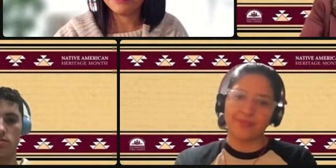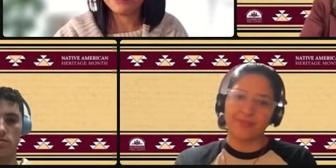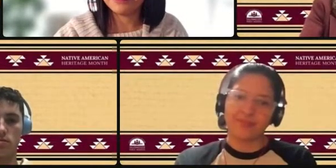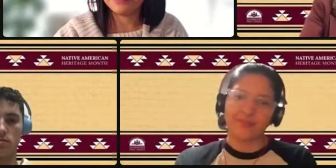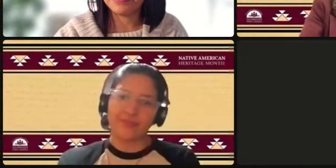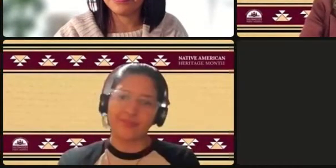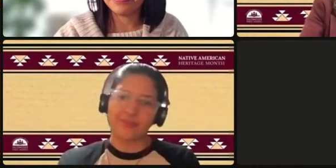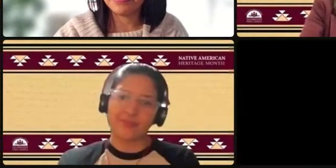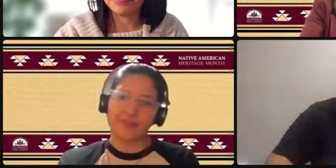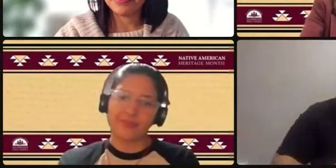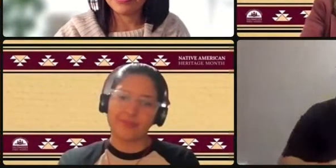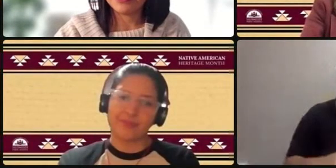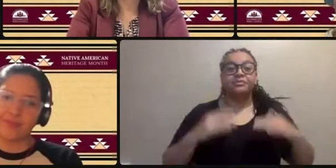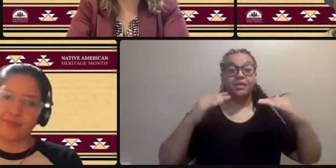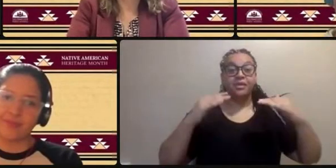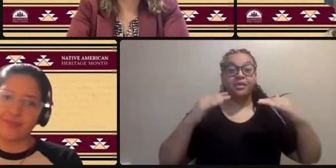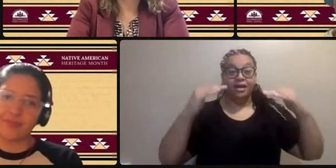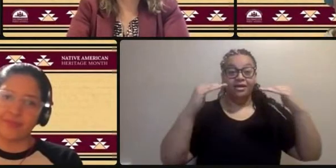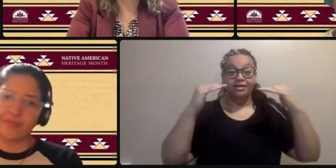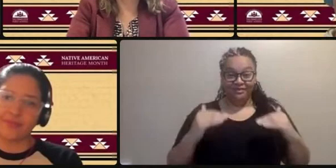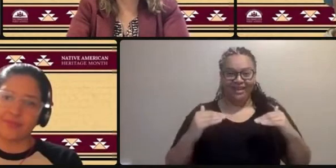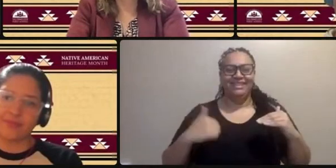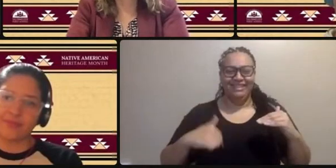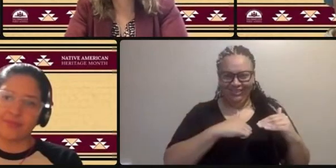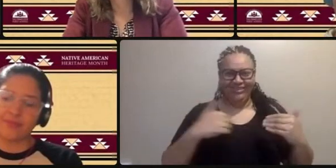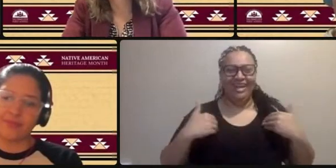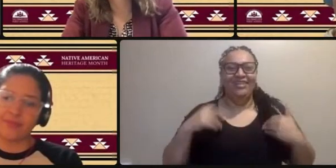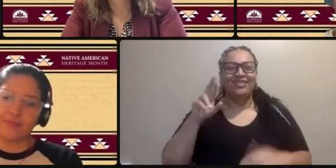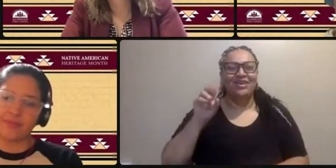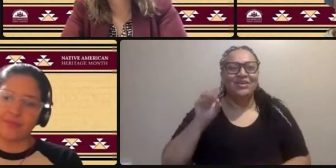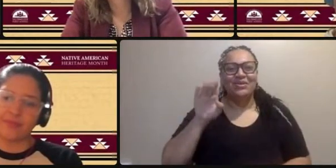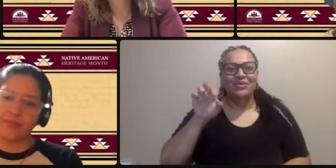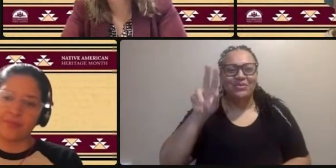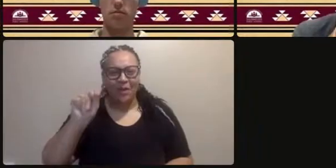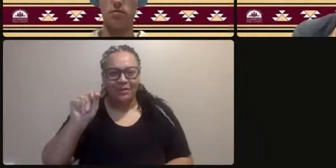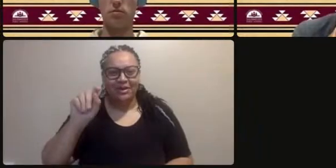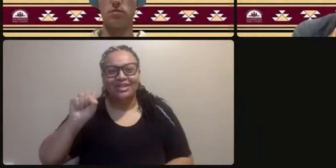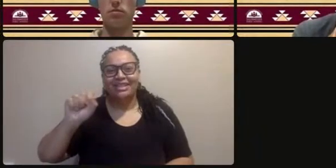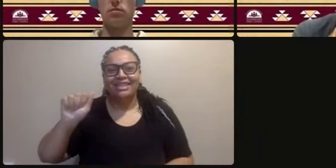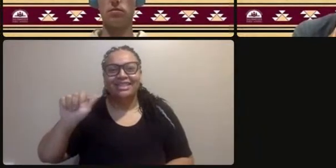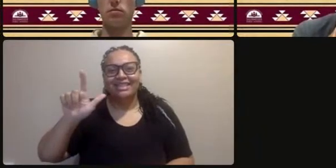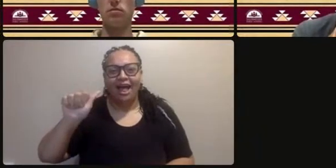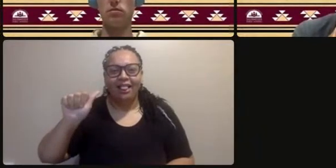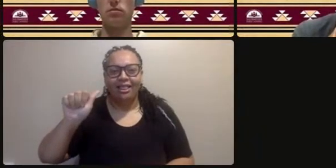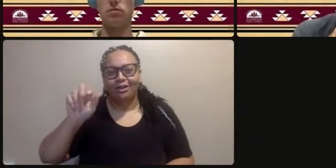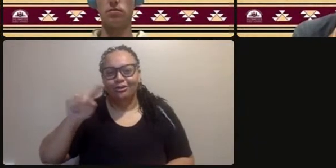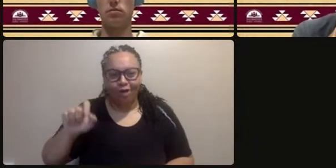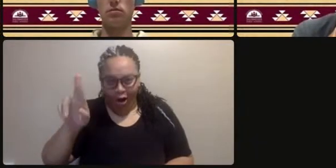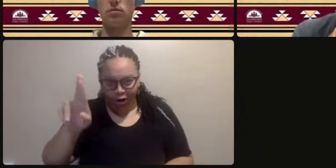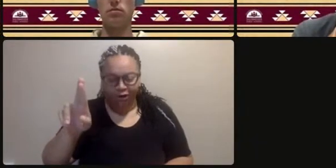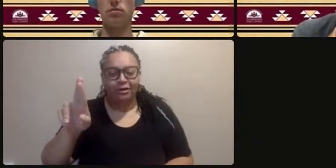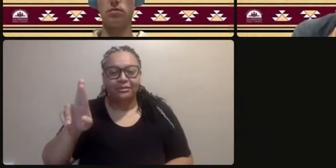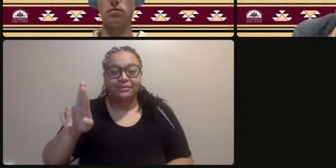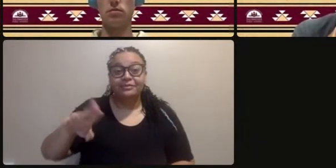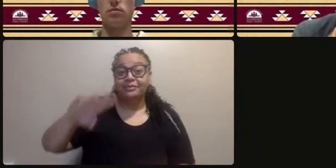THIS POSITION. IT WAS NICE TO MEET YOU.